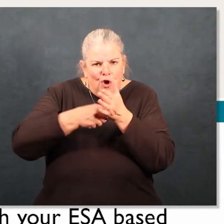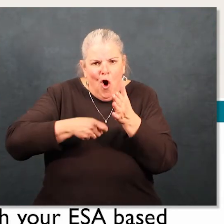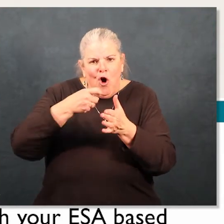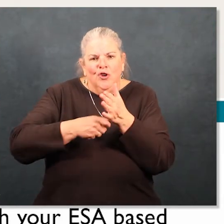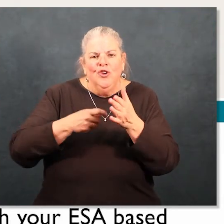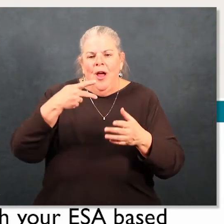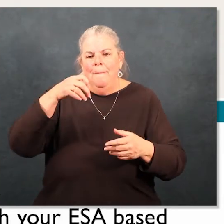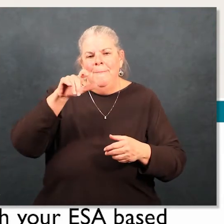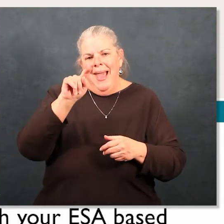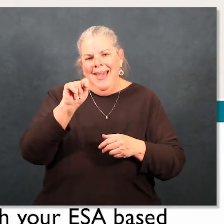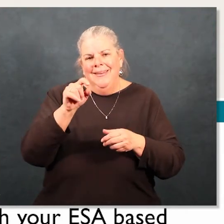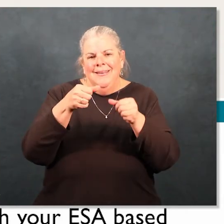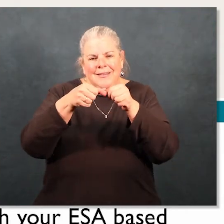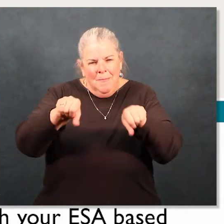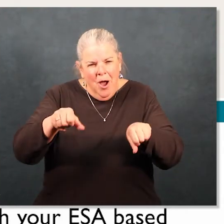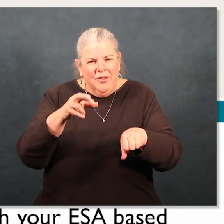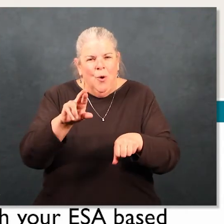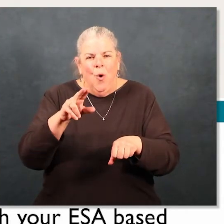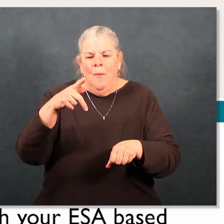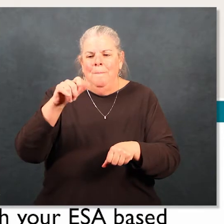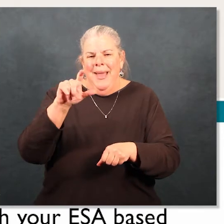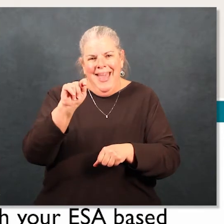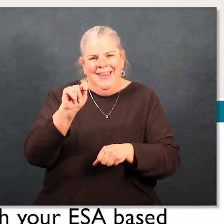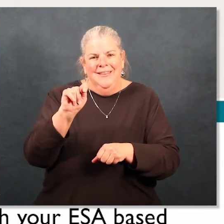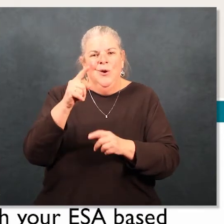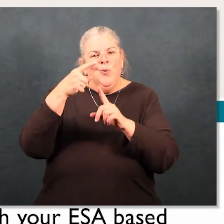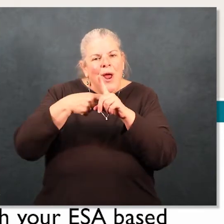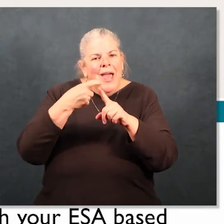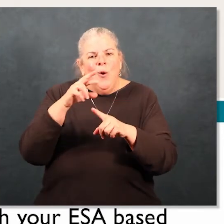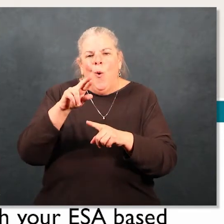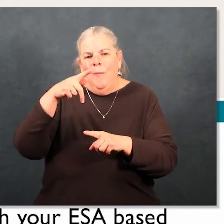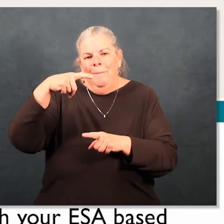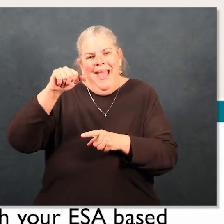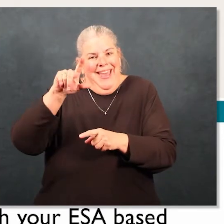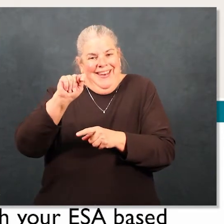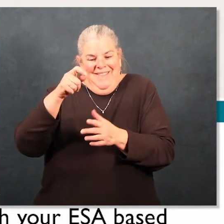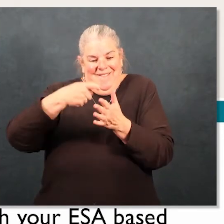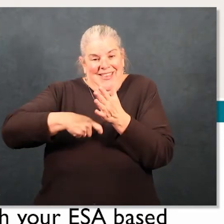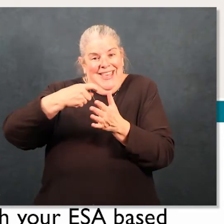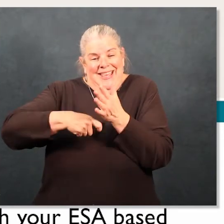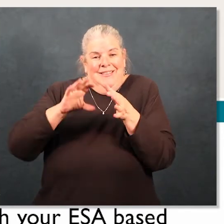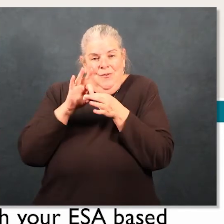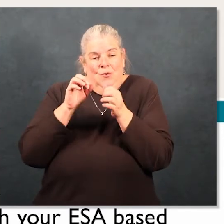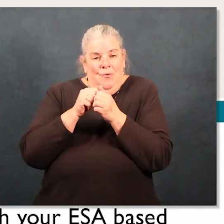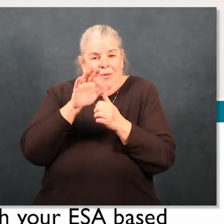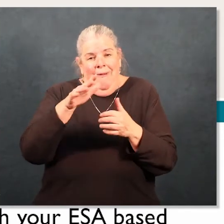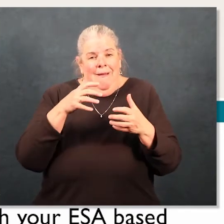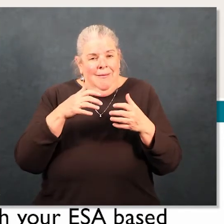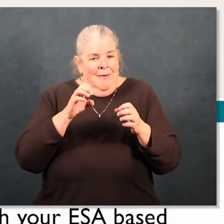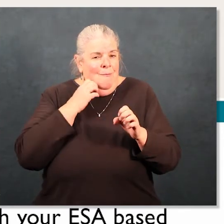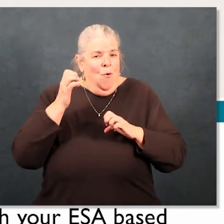or any pet rent or pet fees with your emotional support animal. The one exception to this